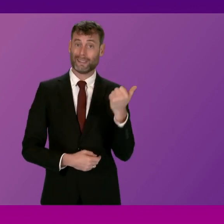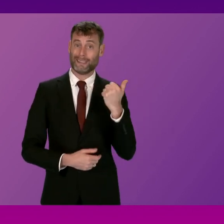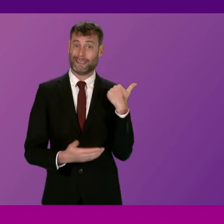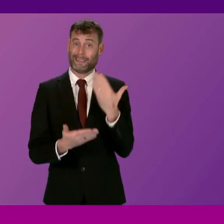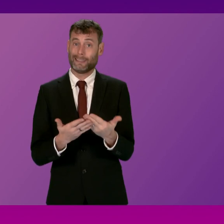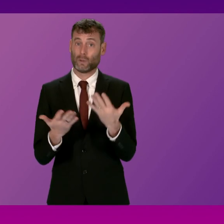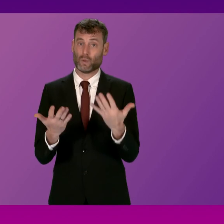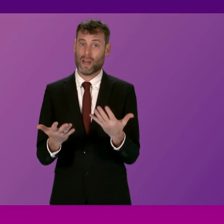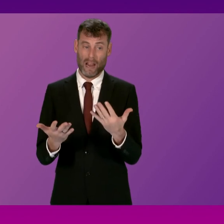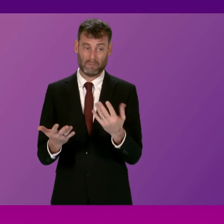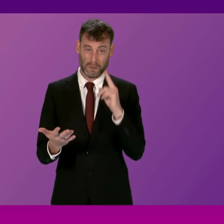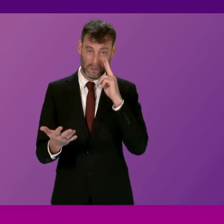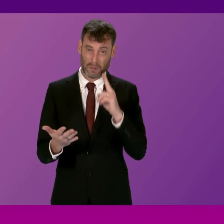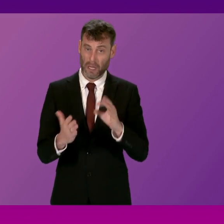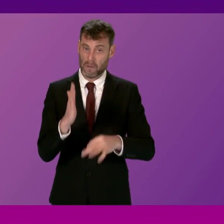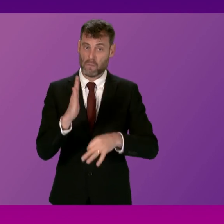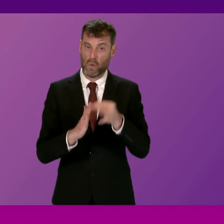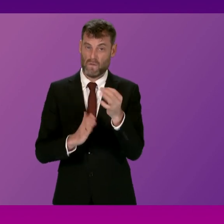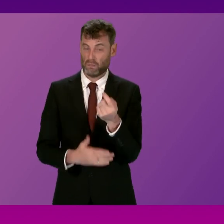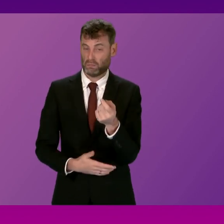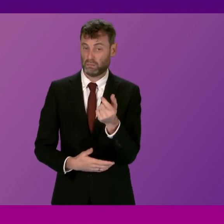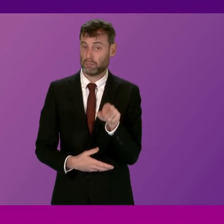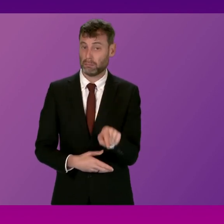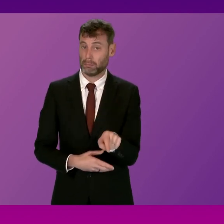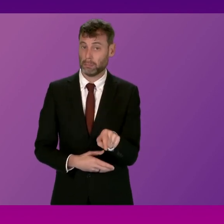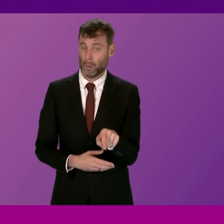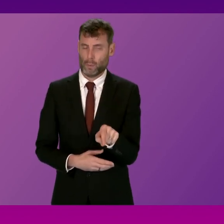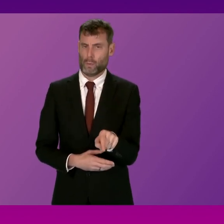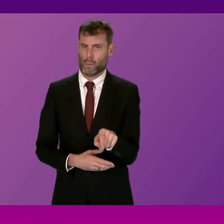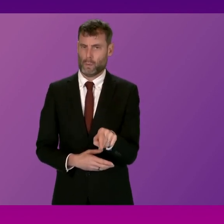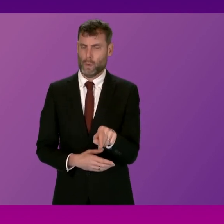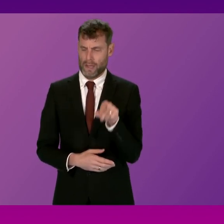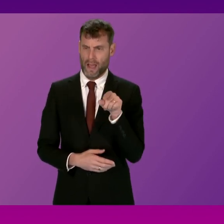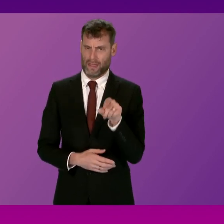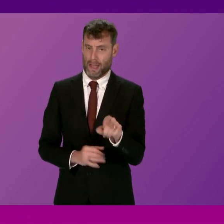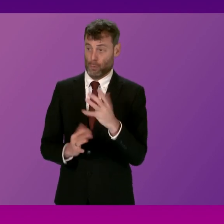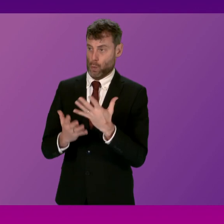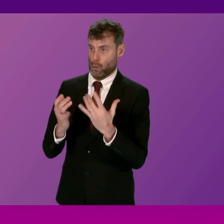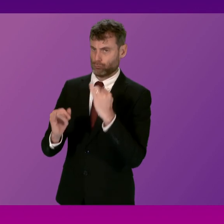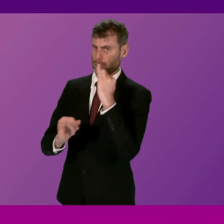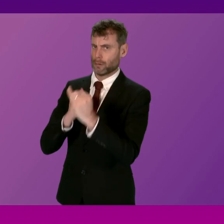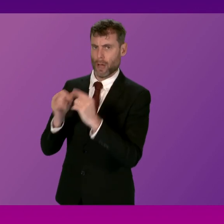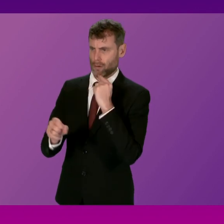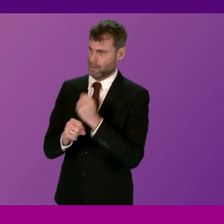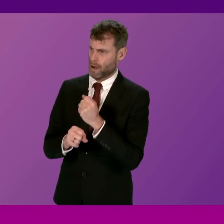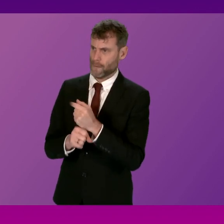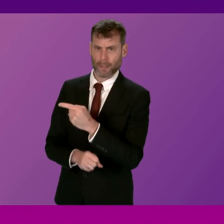Those are serious comments, and they are hardly ringing endorsements of action on disability